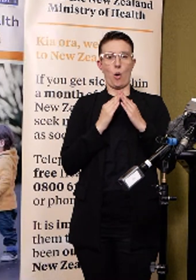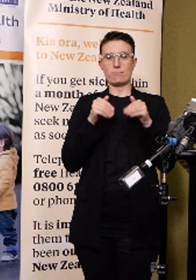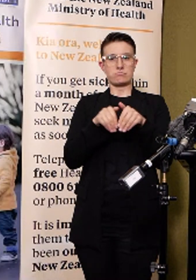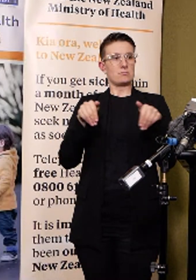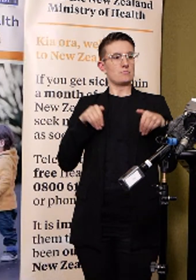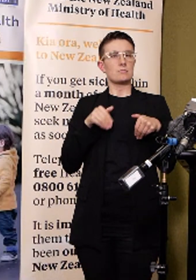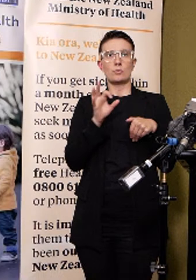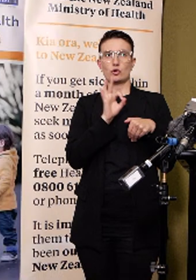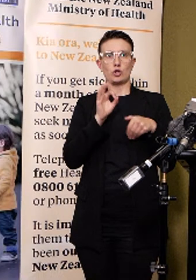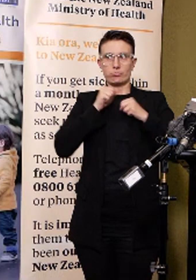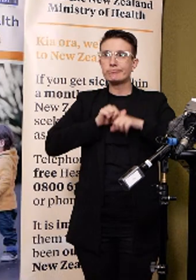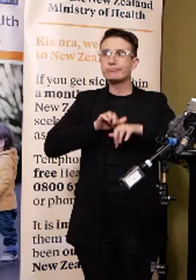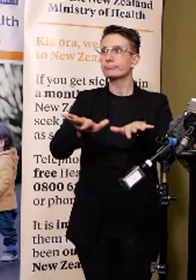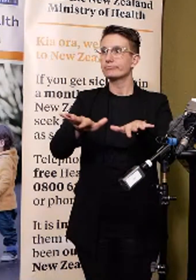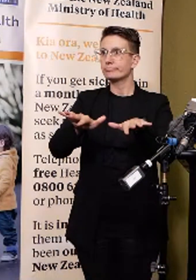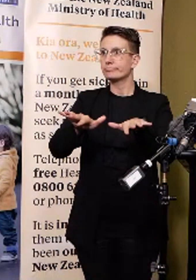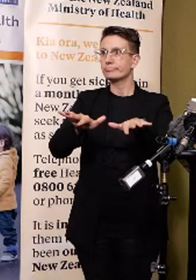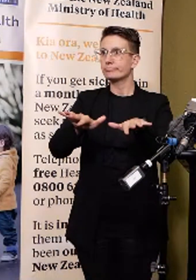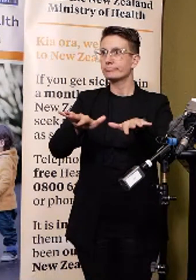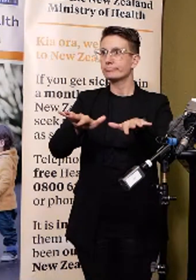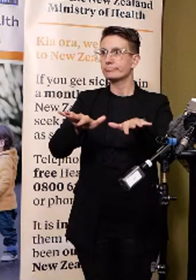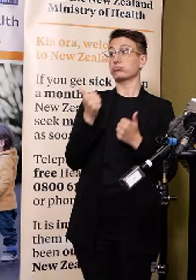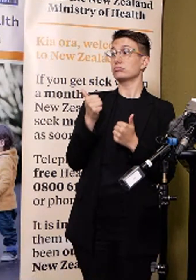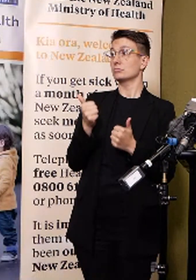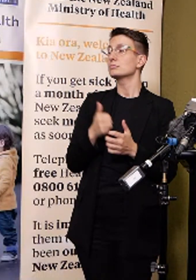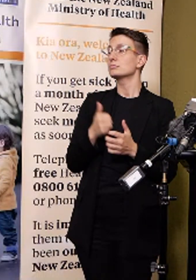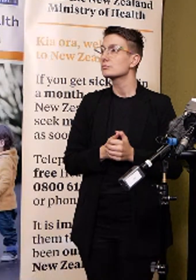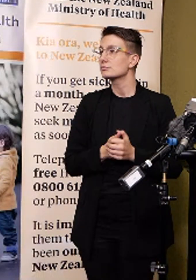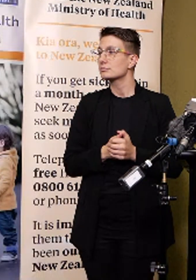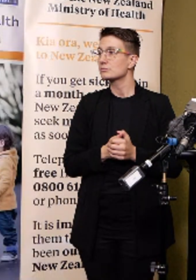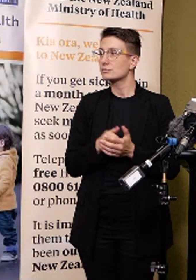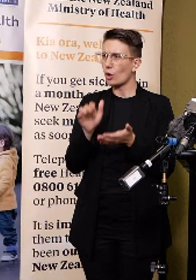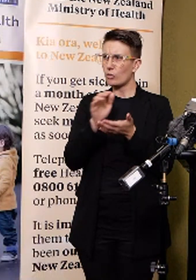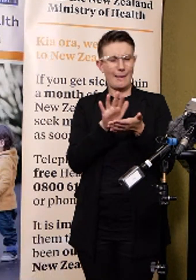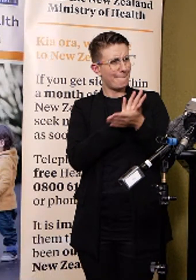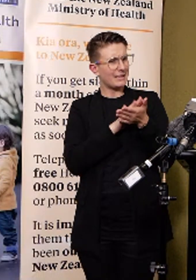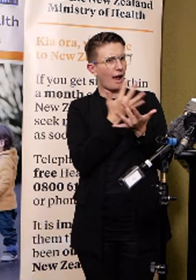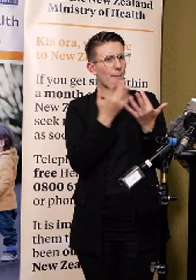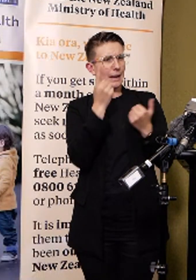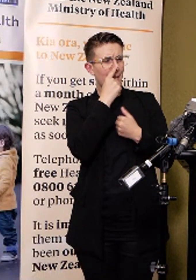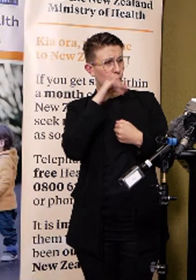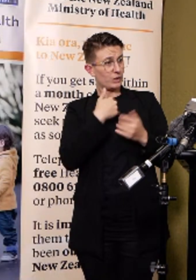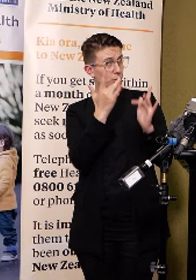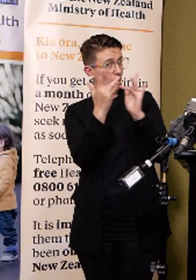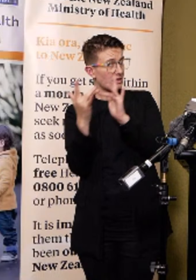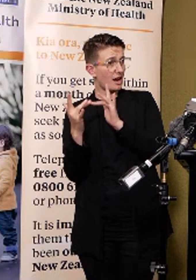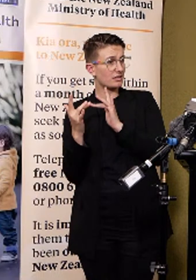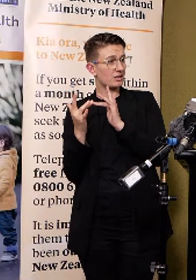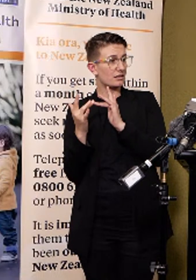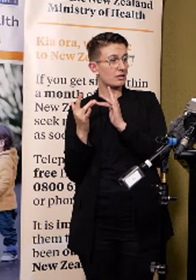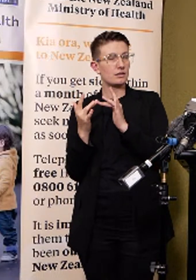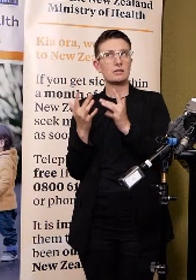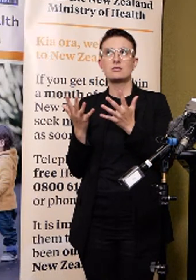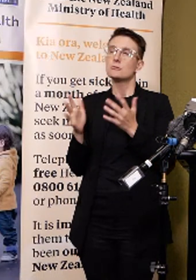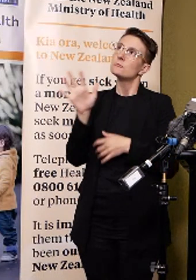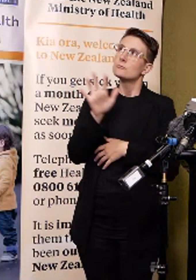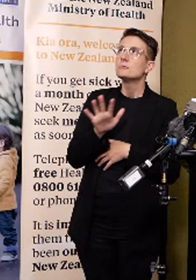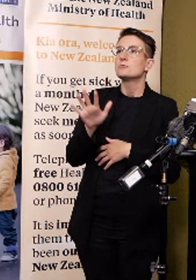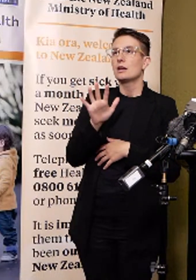So I think that's an impressive response. is how many more to check on? Well, the balance, and it will be several thousand.